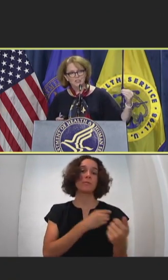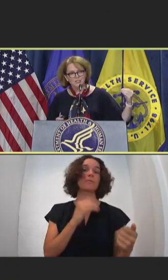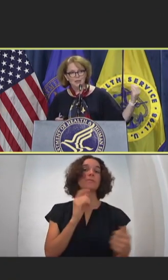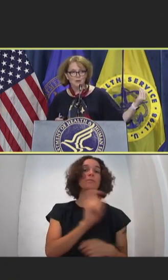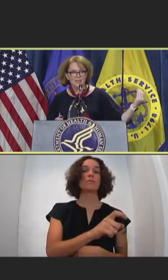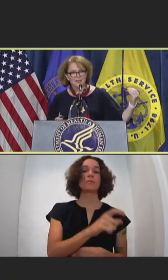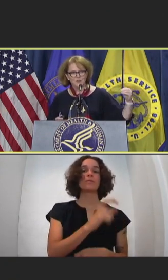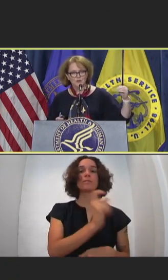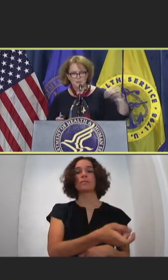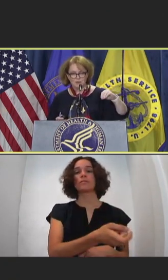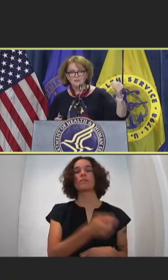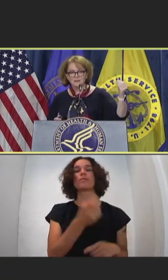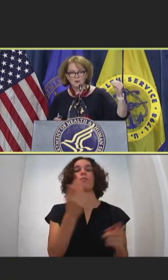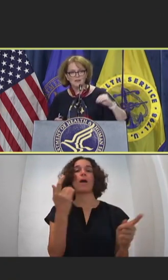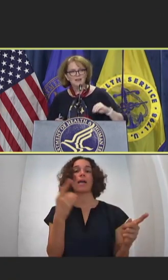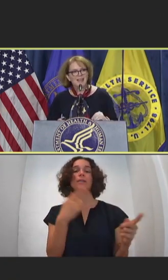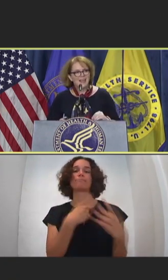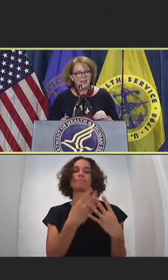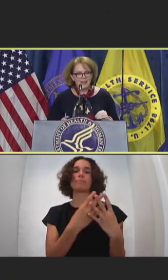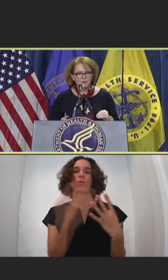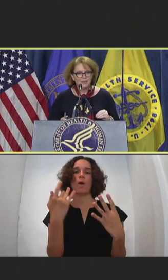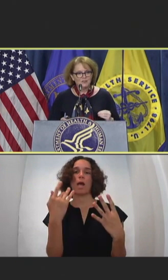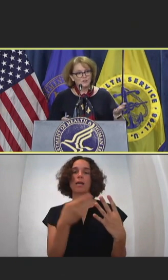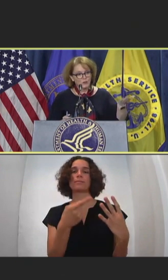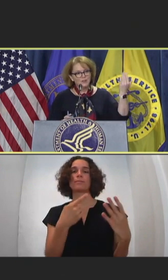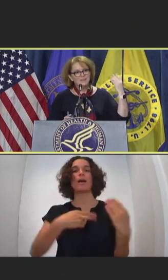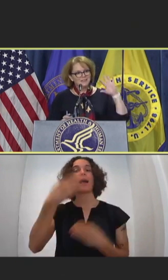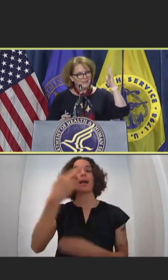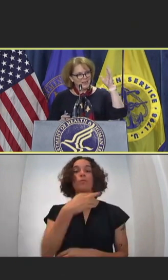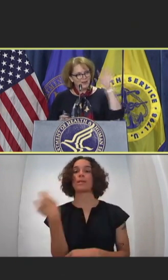they were getting screened because they were at high risk. So, this is an area